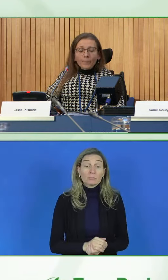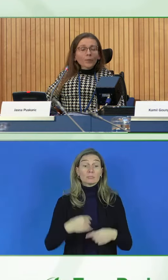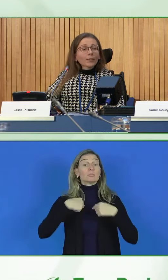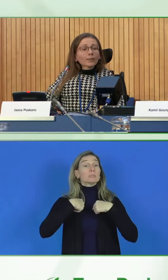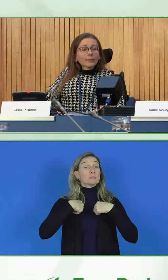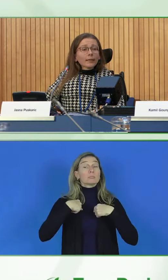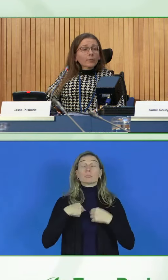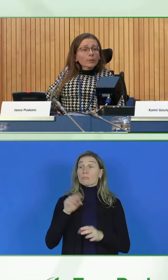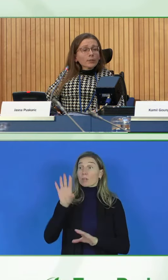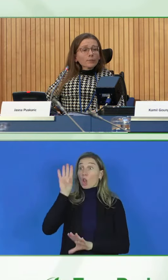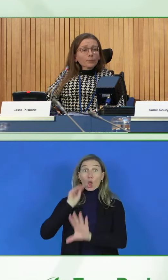Next slide, please.